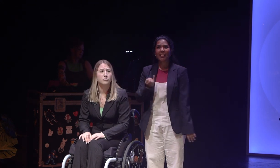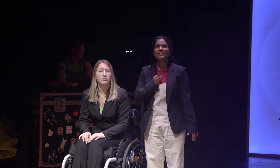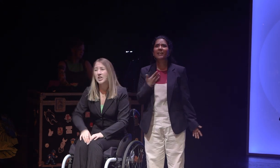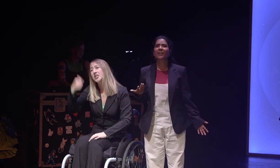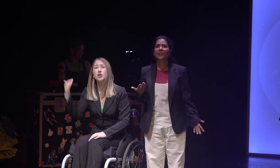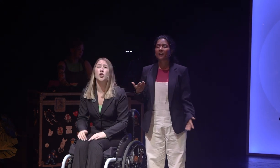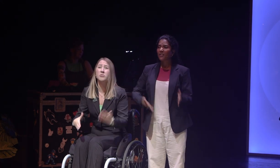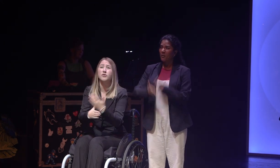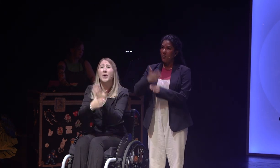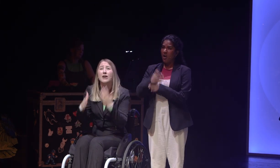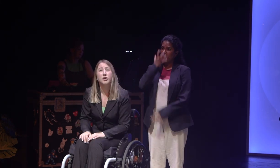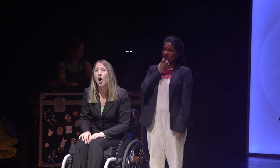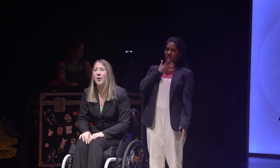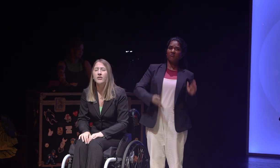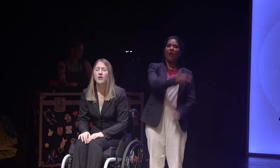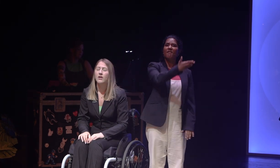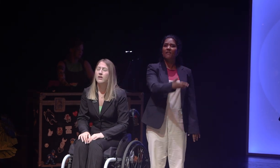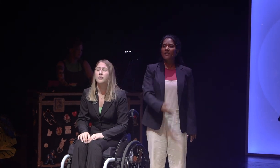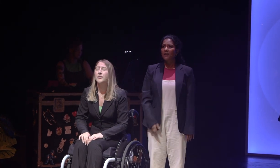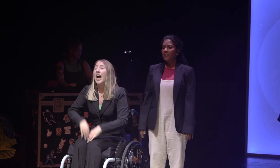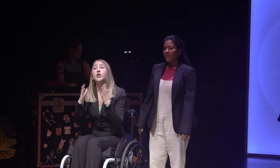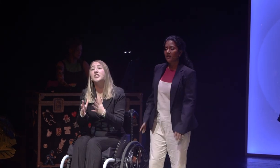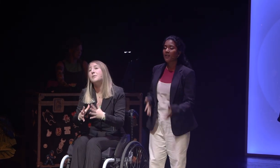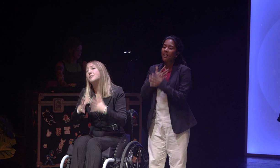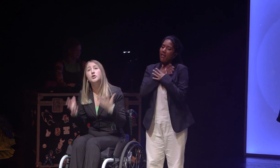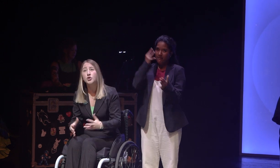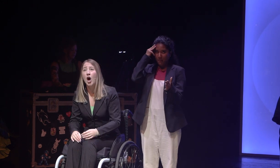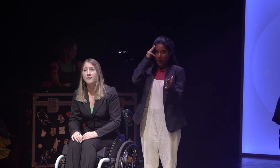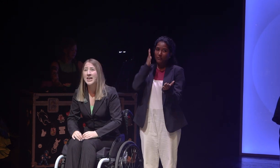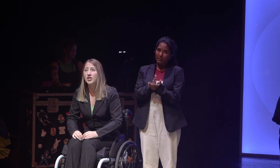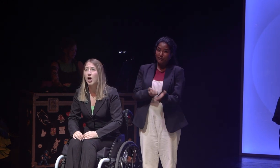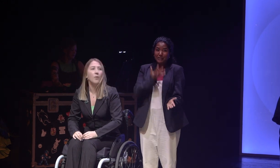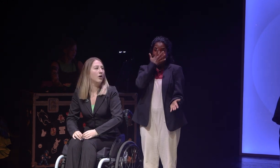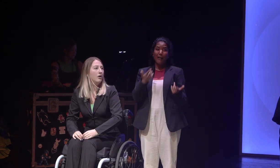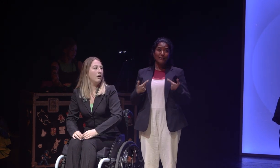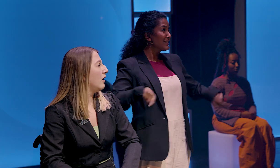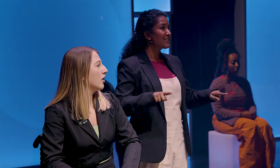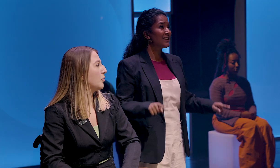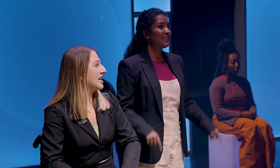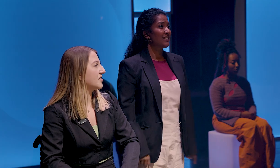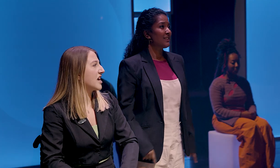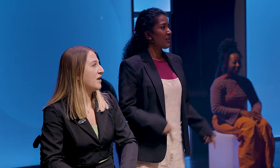she storms off to work with a cob on. I love her to bits, but she doesn't half make a